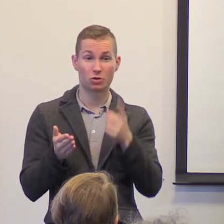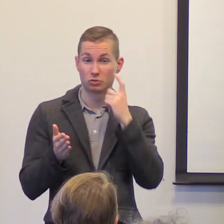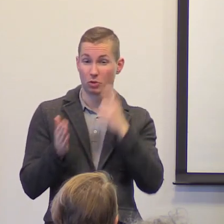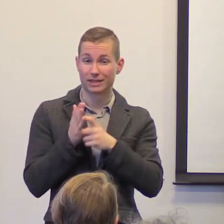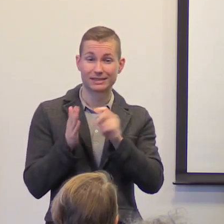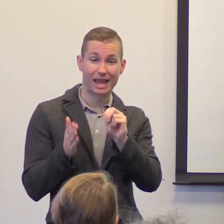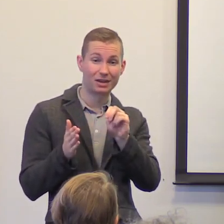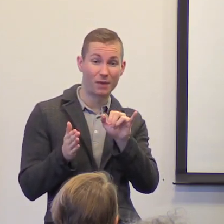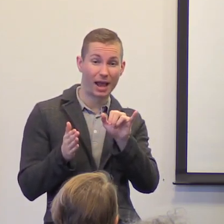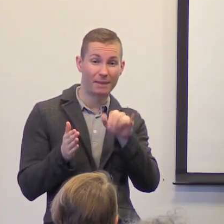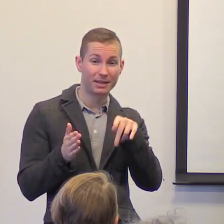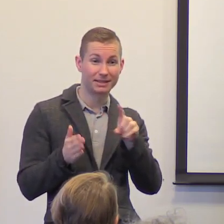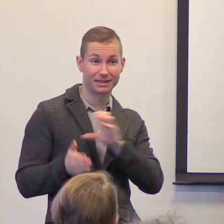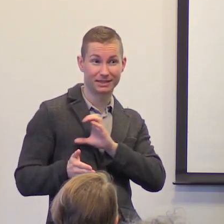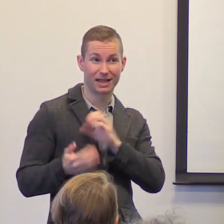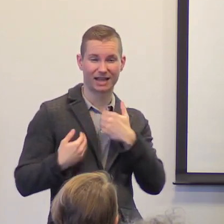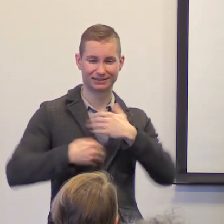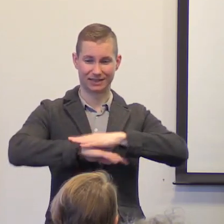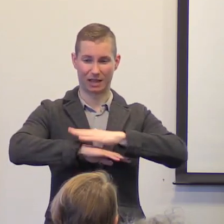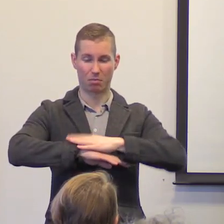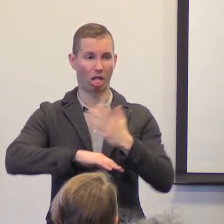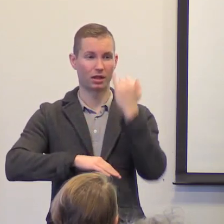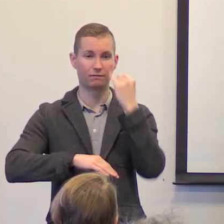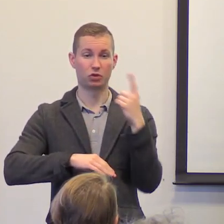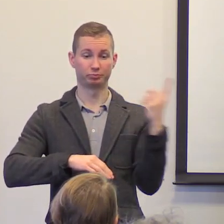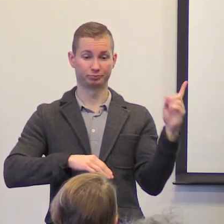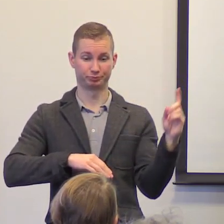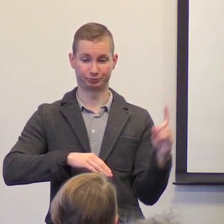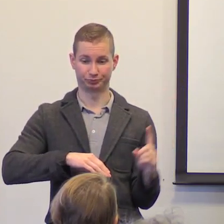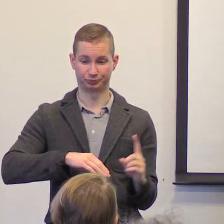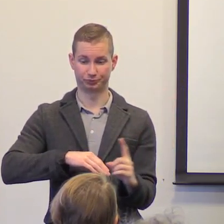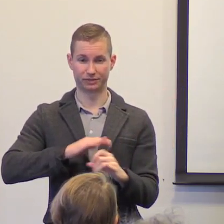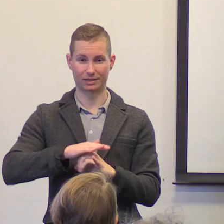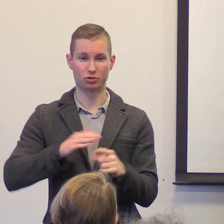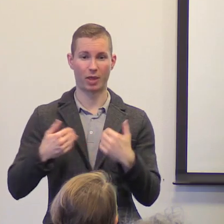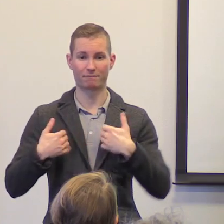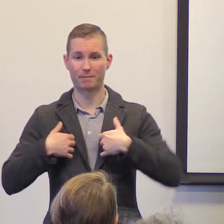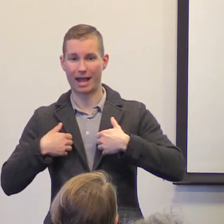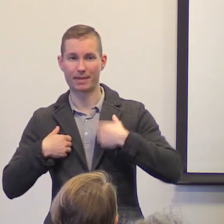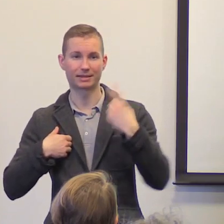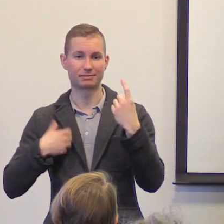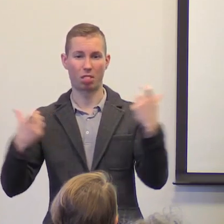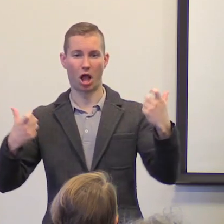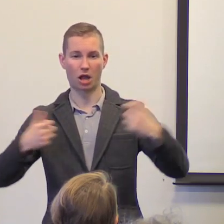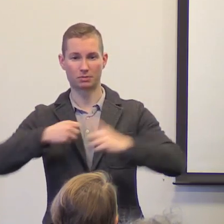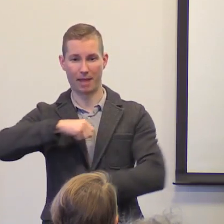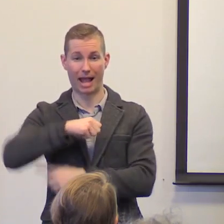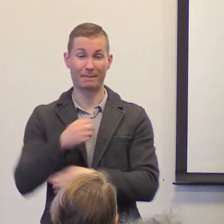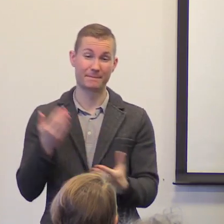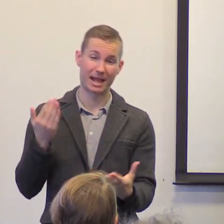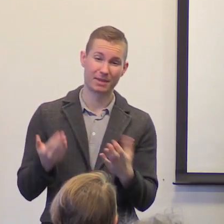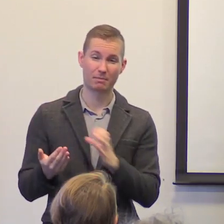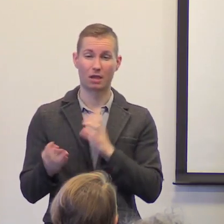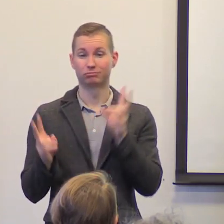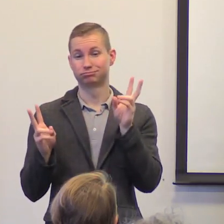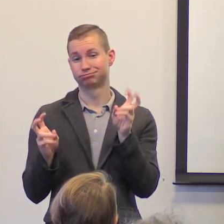the NYPD has these tables, where if you're going into the subway and you have a backpack or other large bag, they might "randomly" search your backpack.